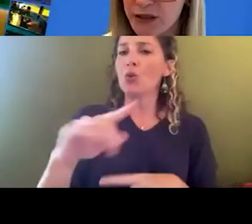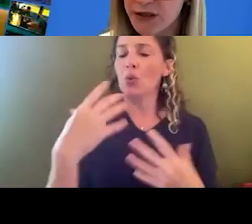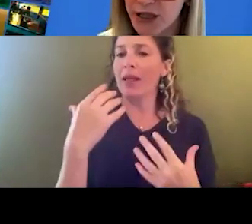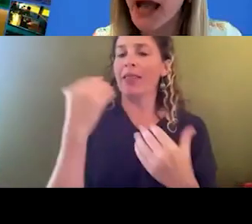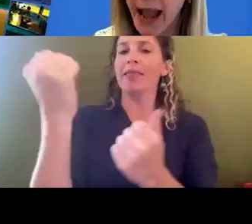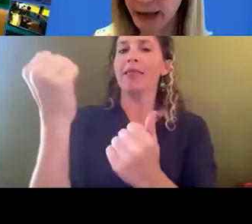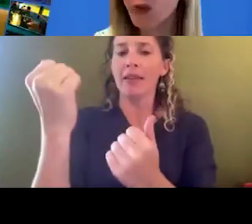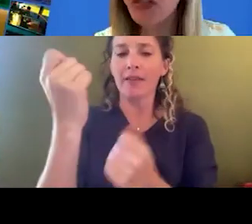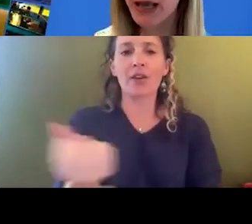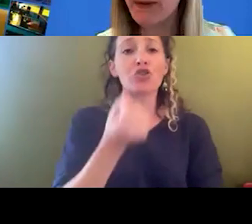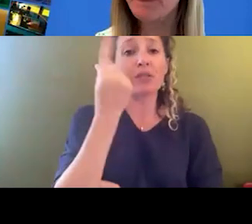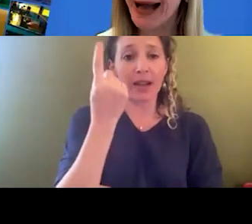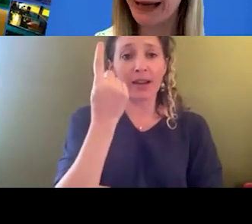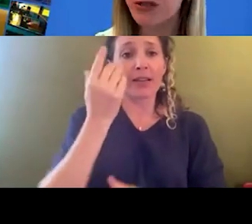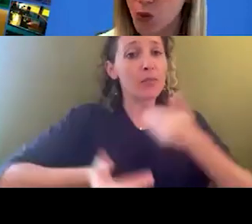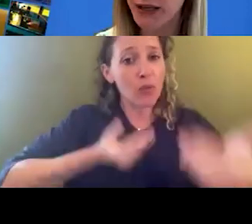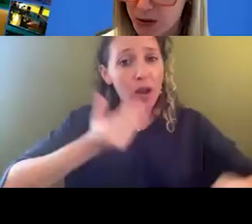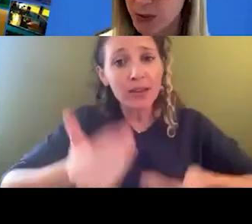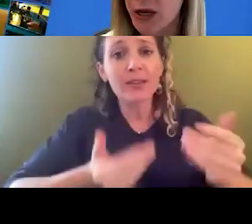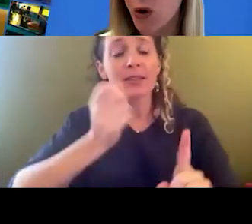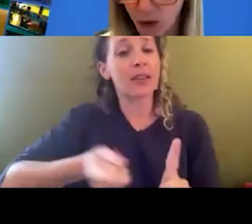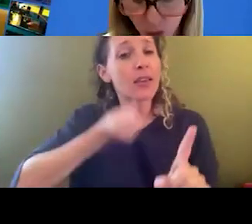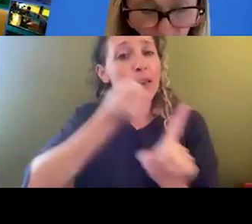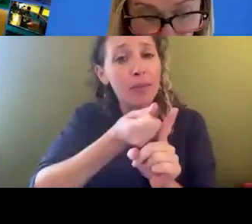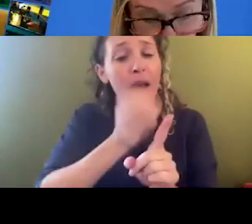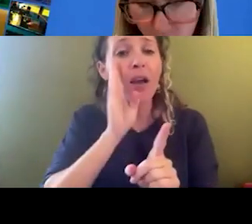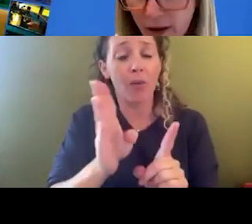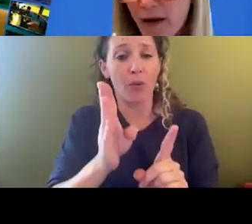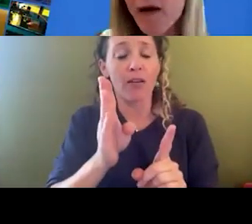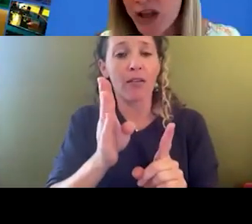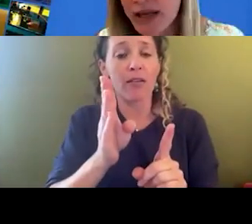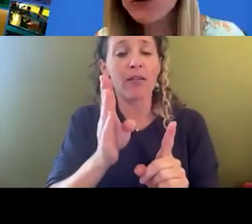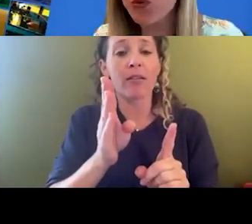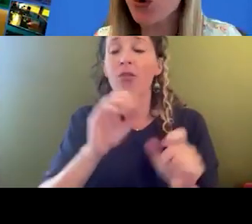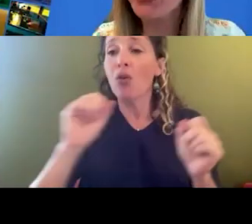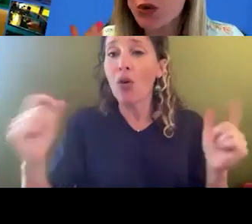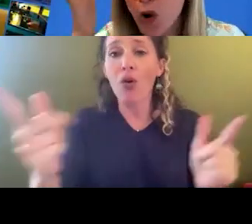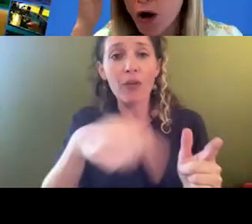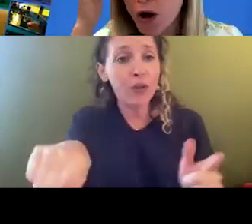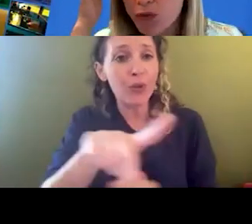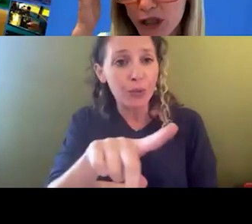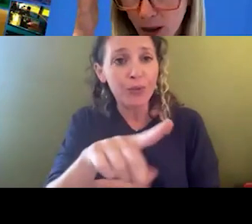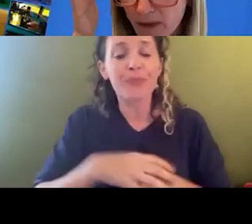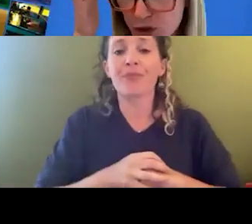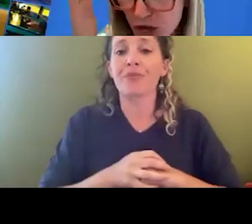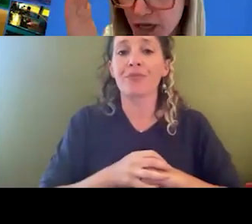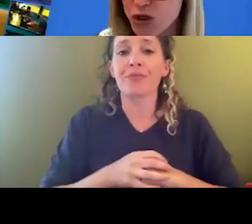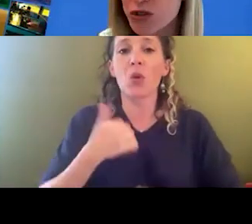is and what the impact is going to be on all of you. Then we're going to walk through some of the changes,